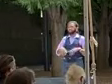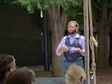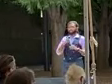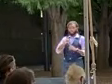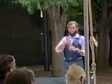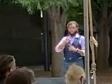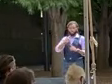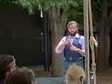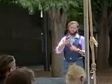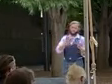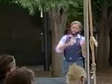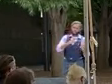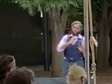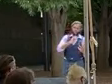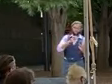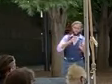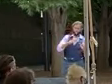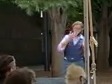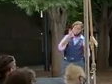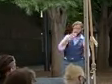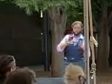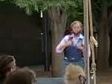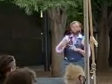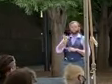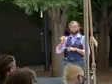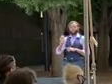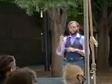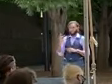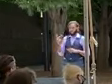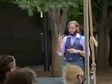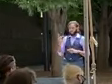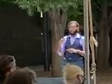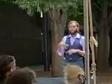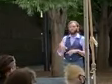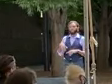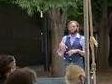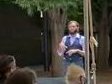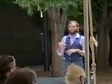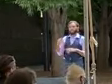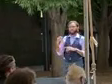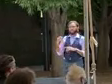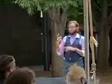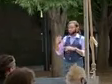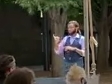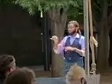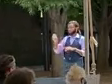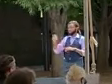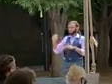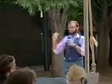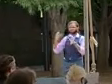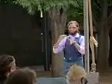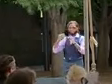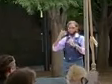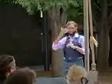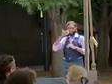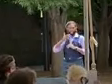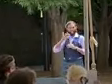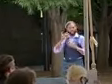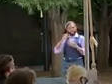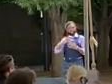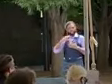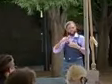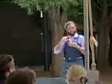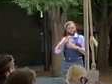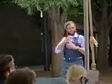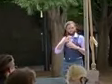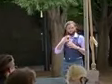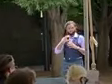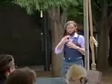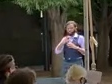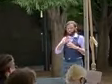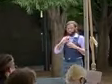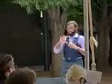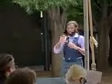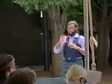Joe had just spoken in front of a Congressional committee begging for this Memorial to be built.